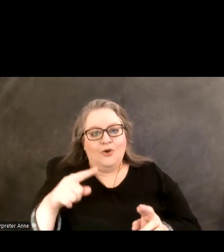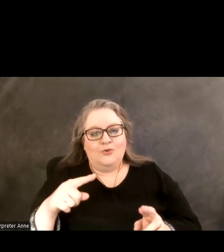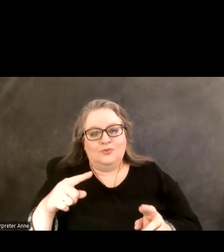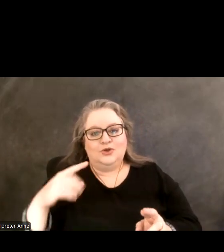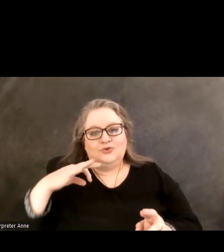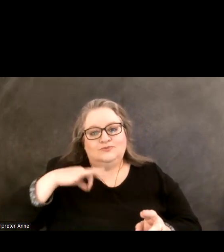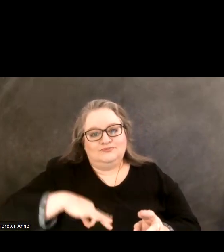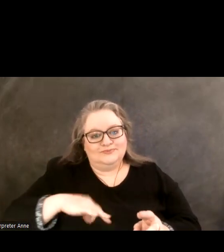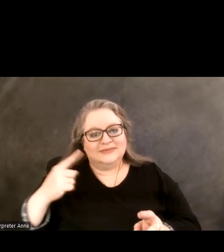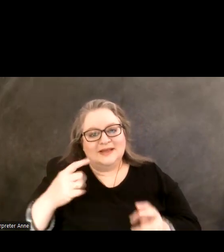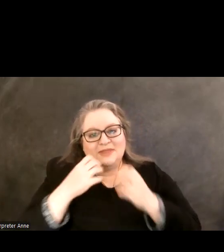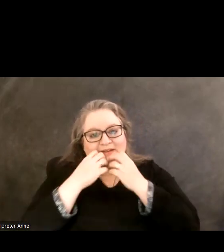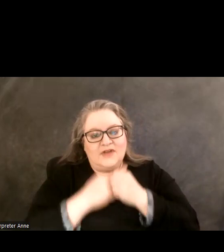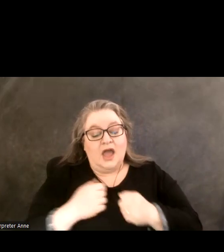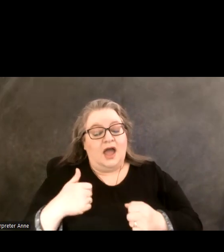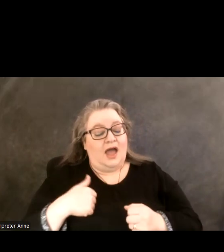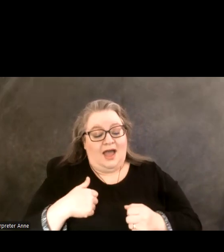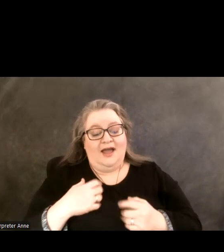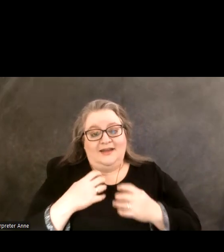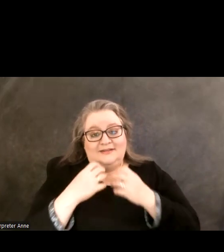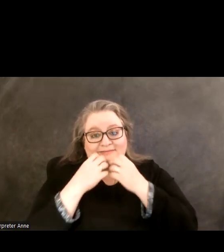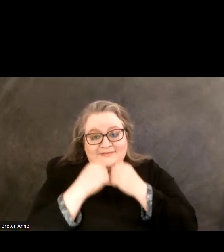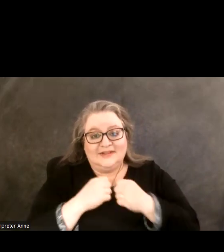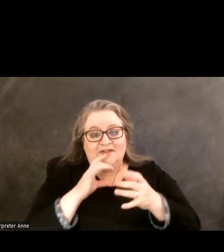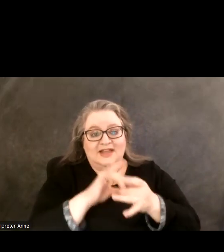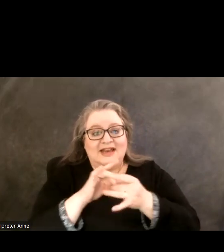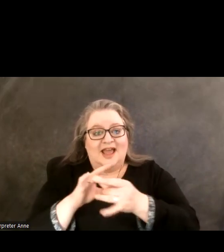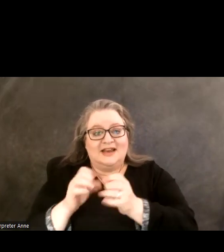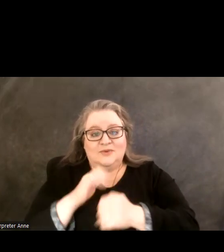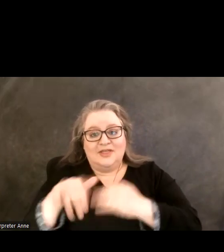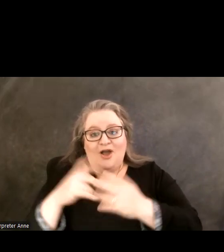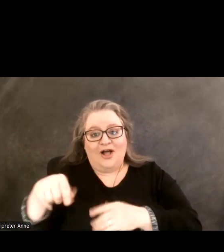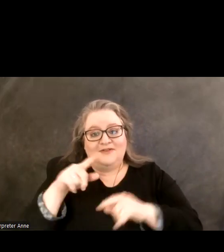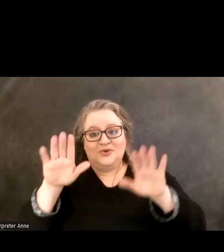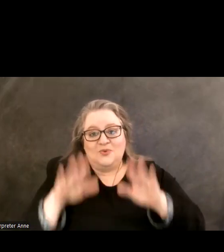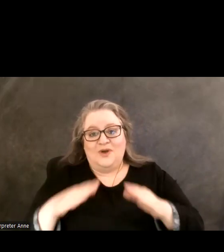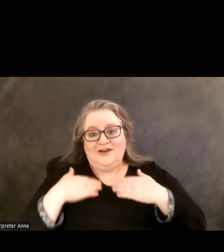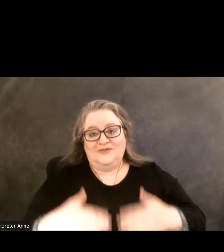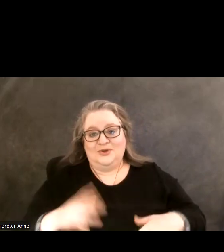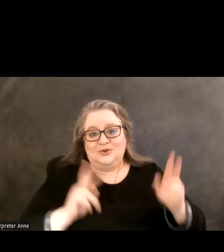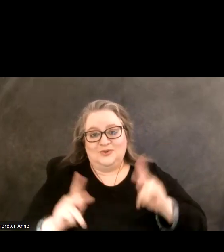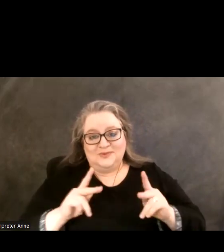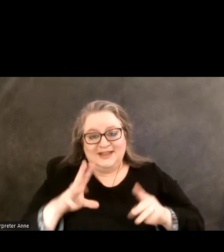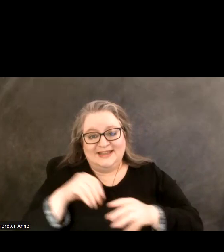definitely have gotten some value from connecting with all you wonderful humans in this space. Thank you so much for